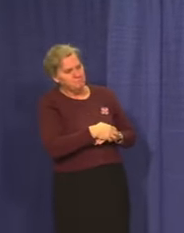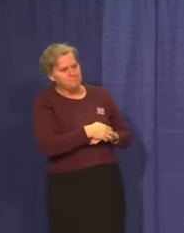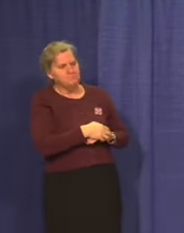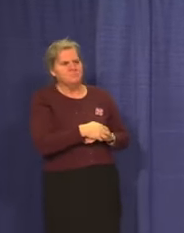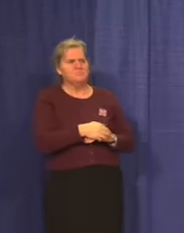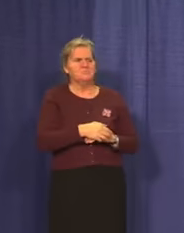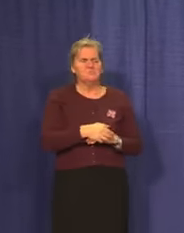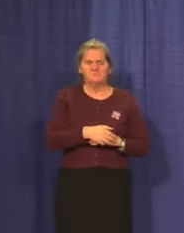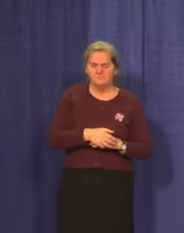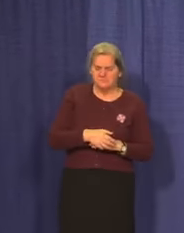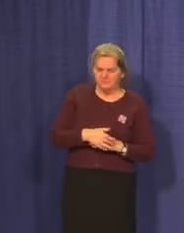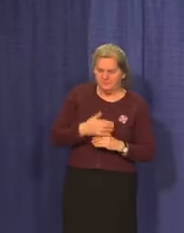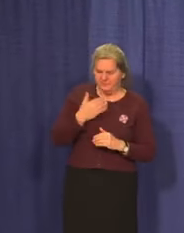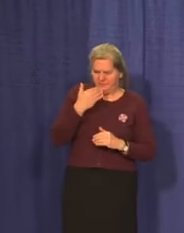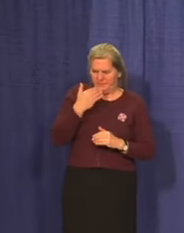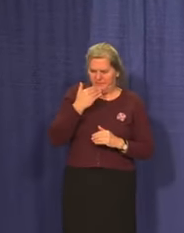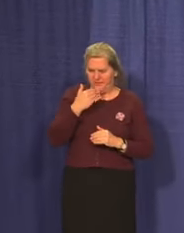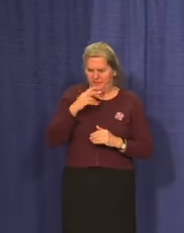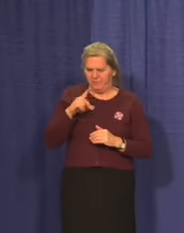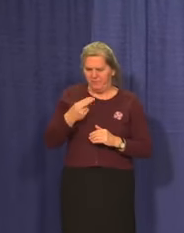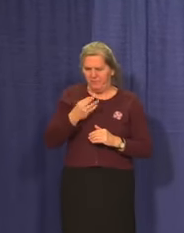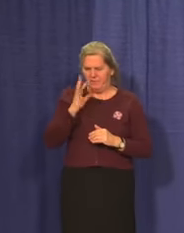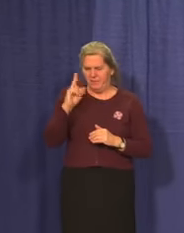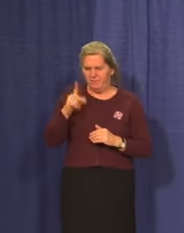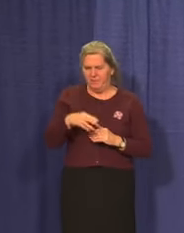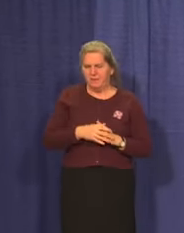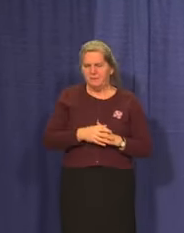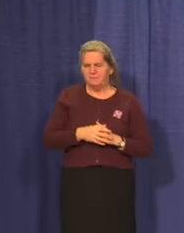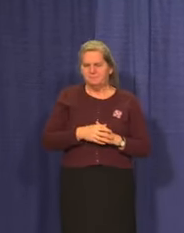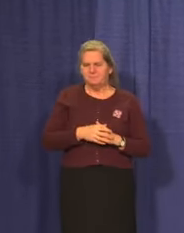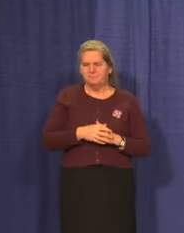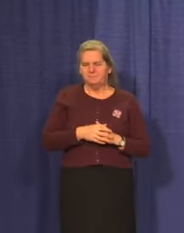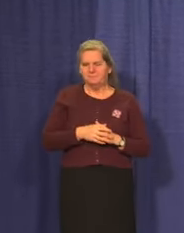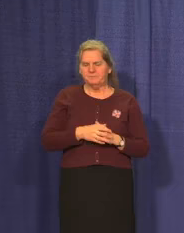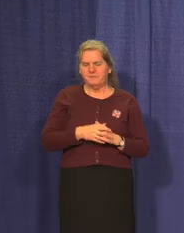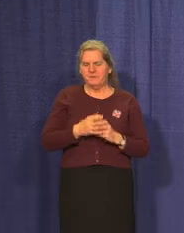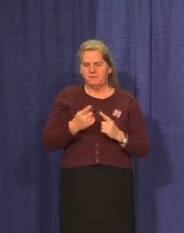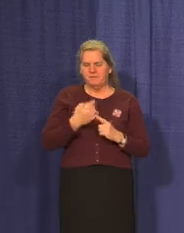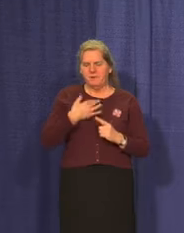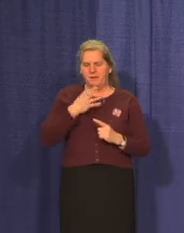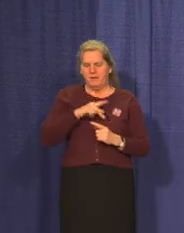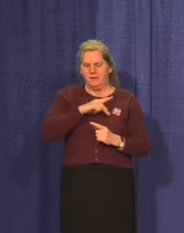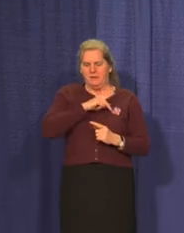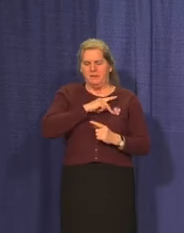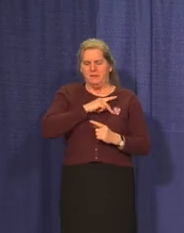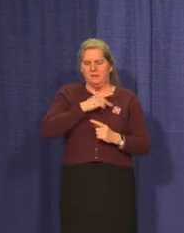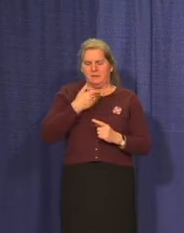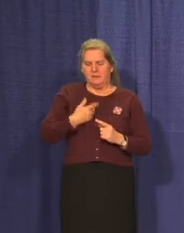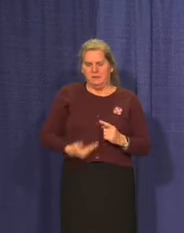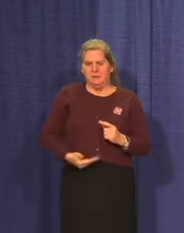YEAH, THANKS, PHILIP. JUST TO ADD PERSONALLY, IT IS A